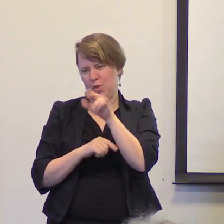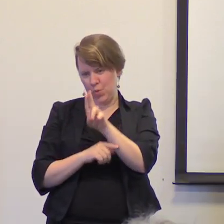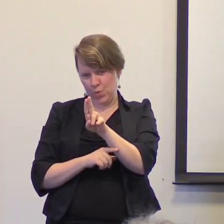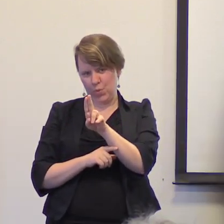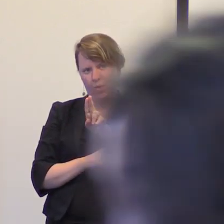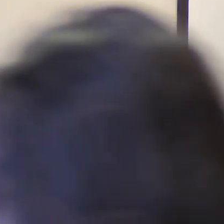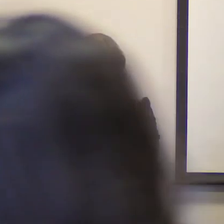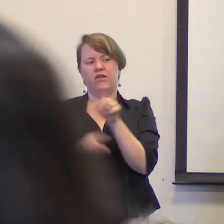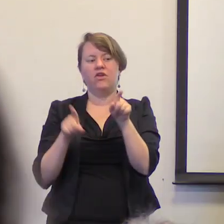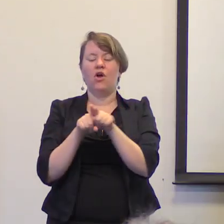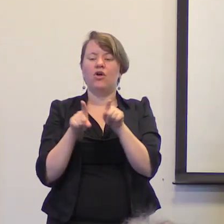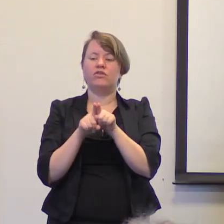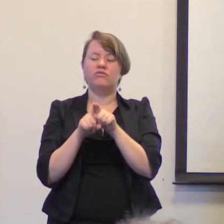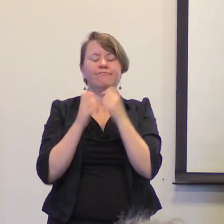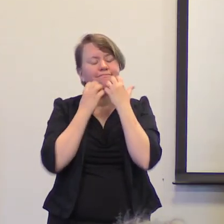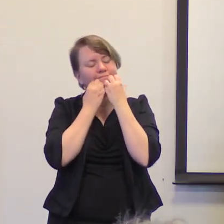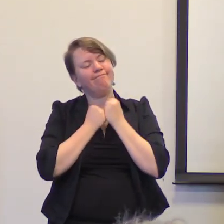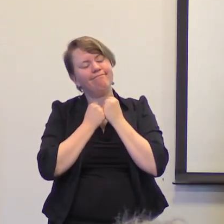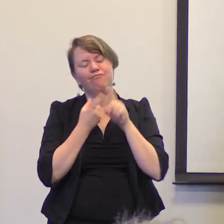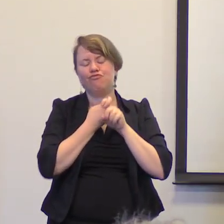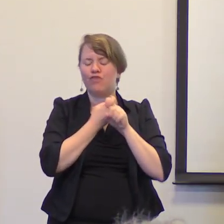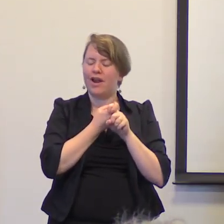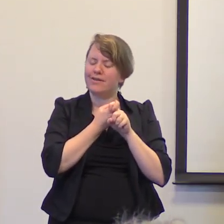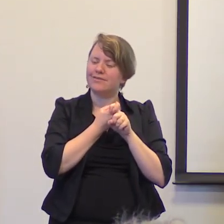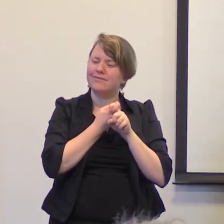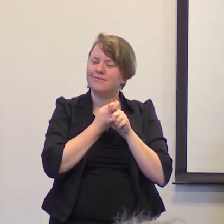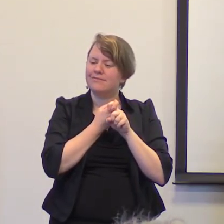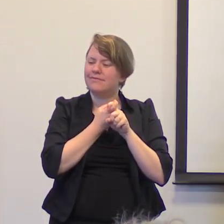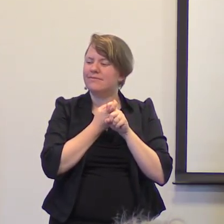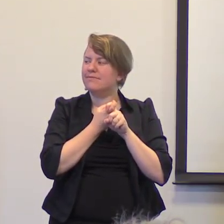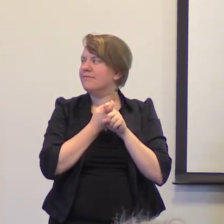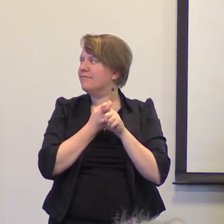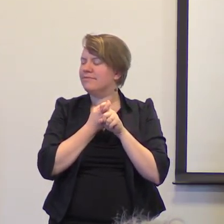She's also a dear friend of mine and a mentor.